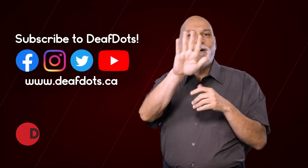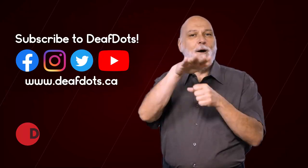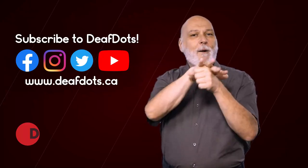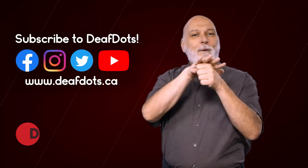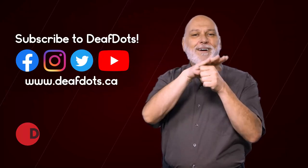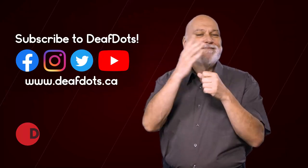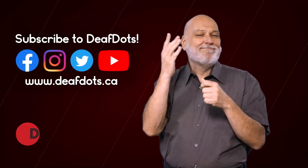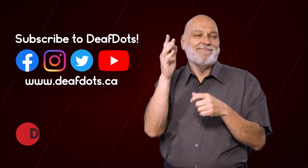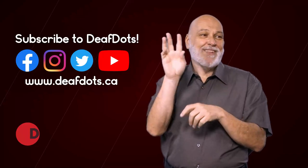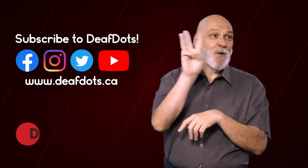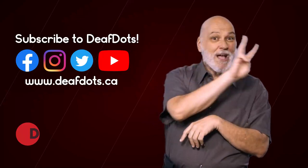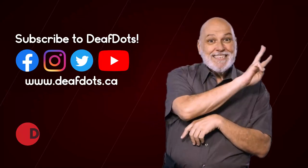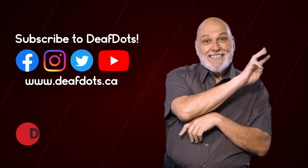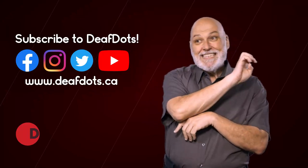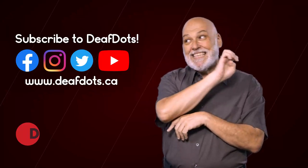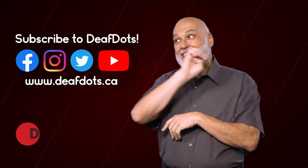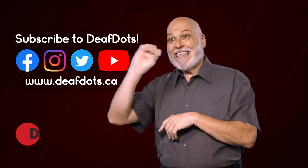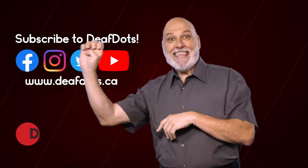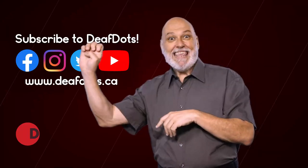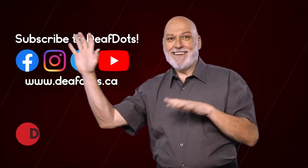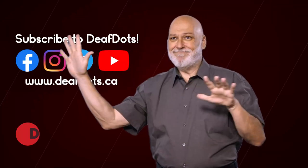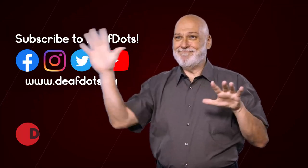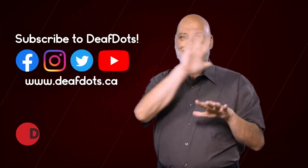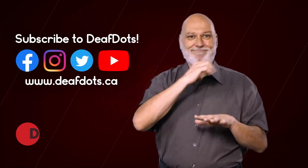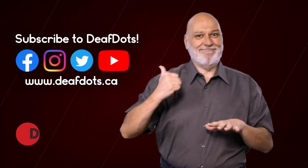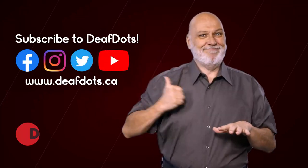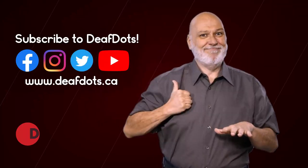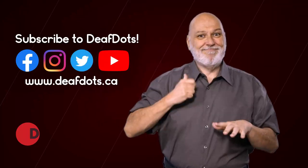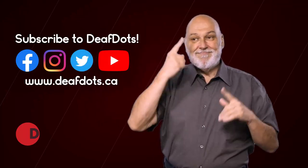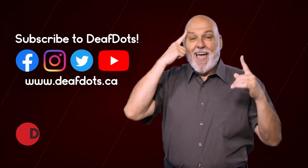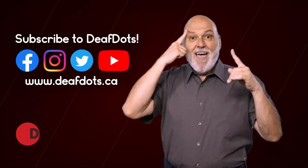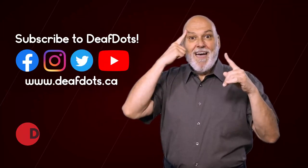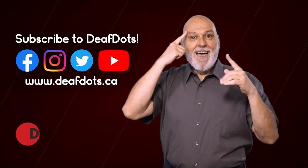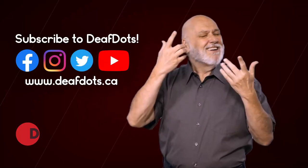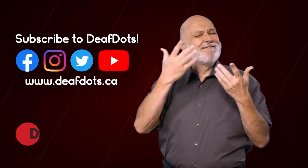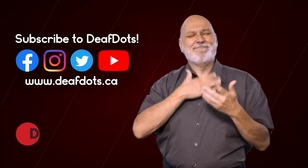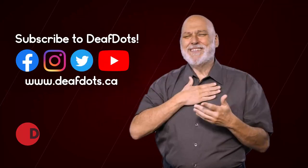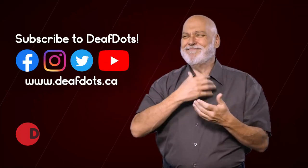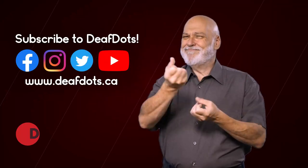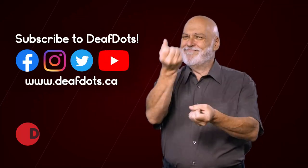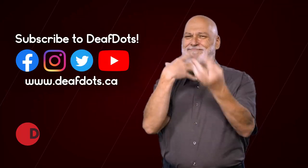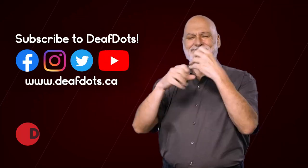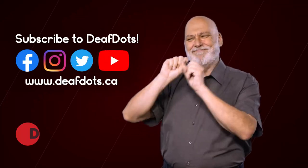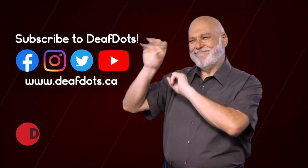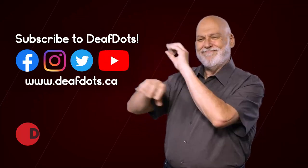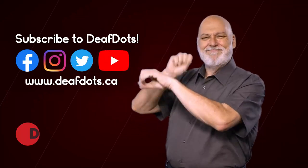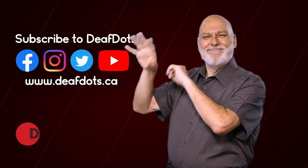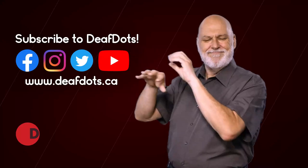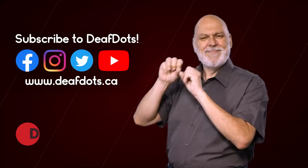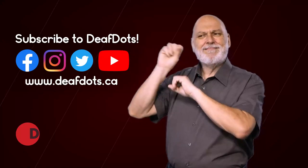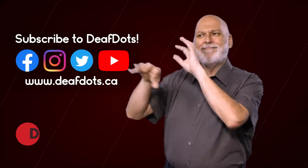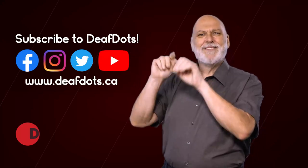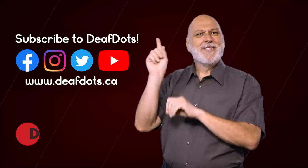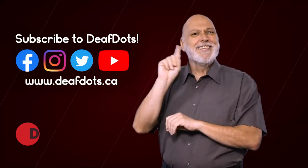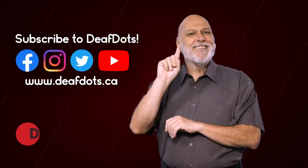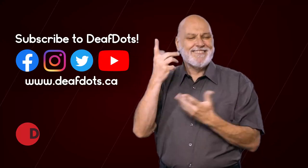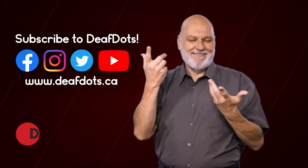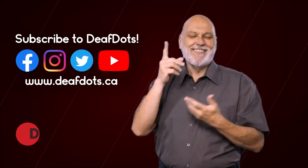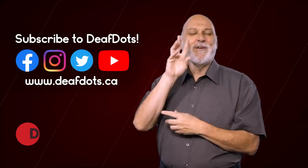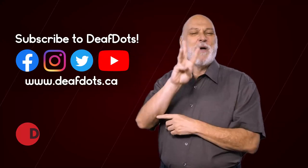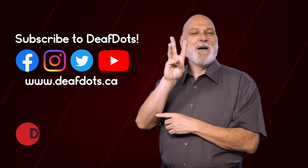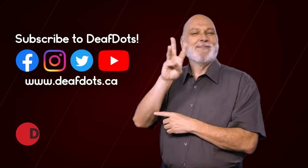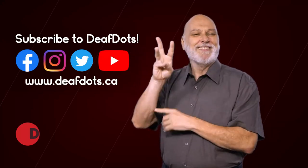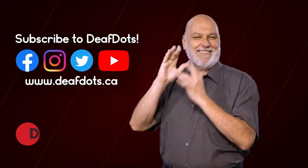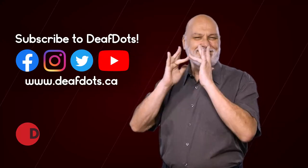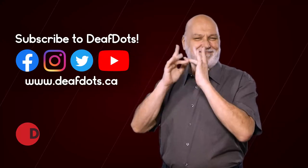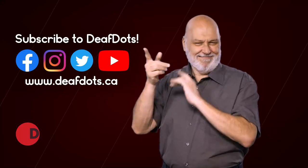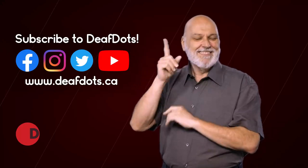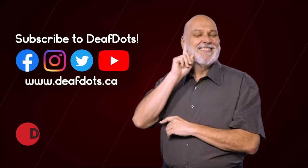DeafDots welcomes your news suggestions,